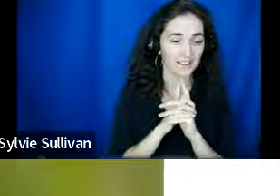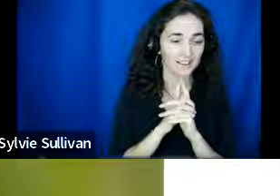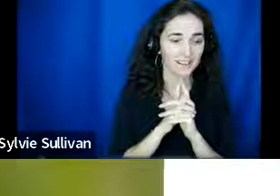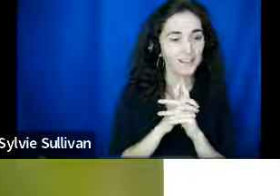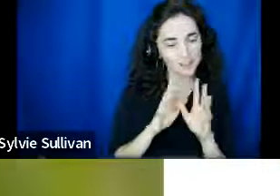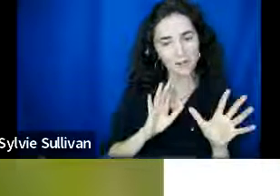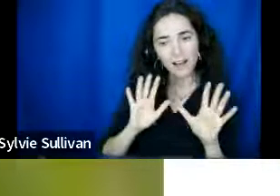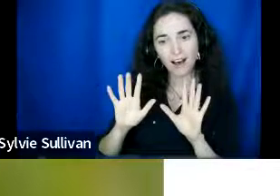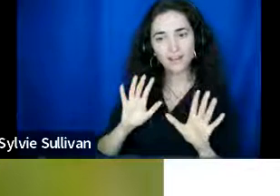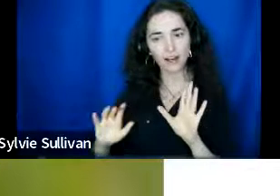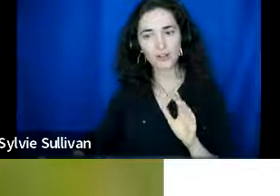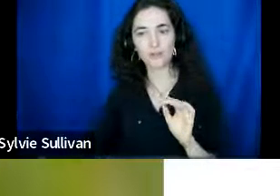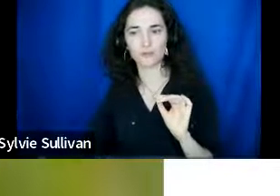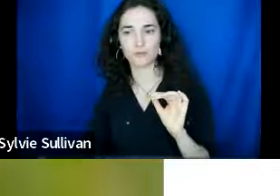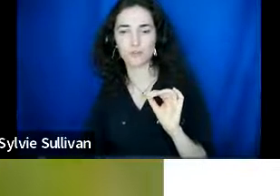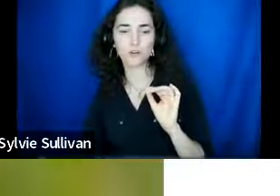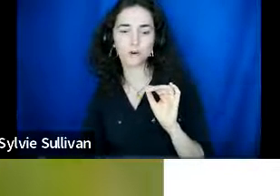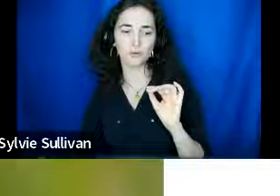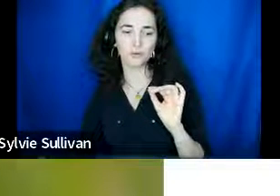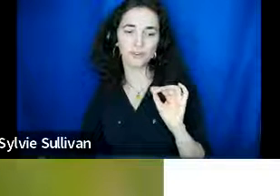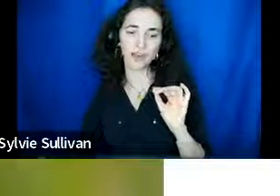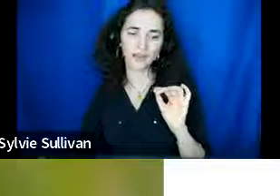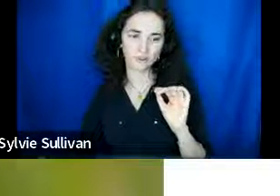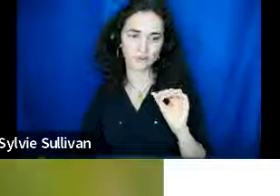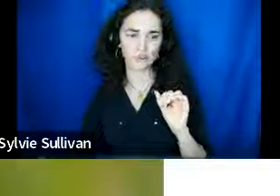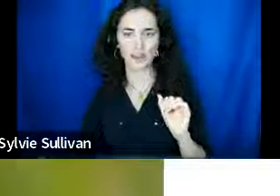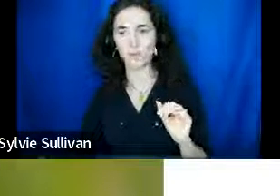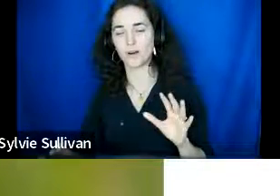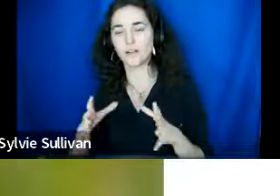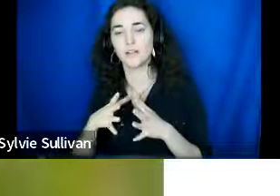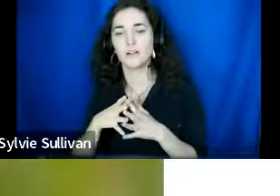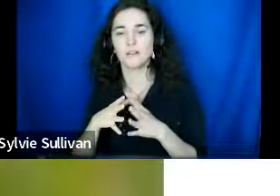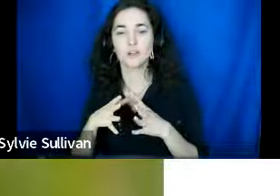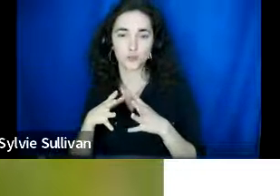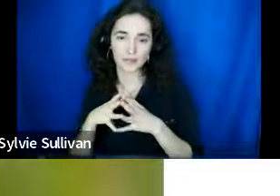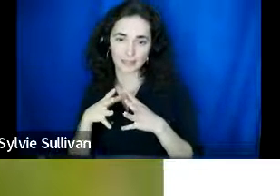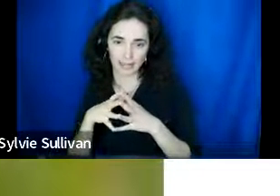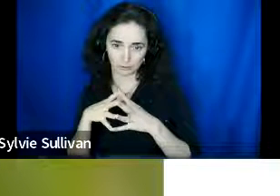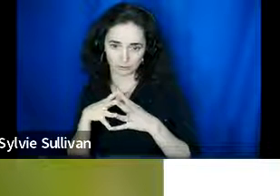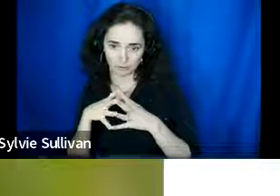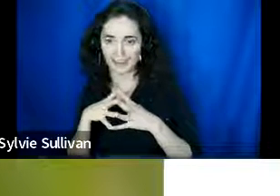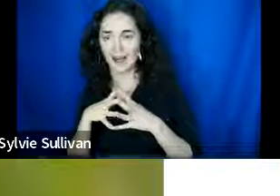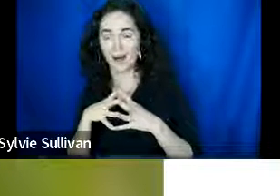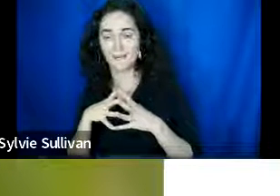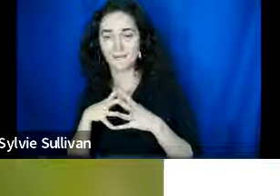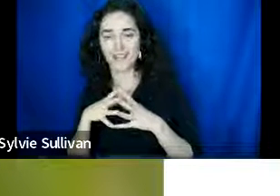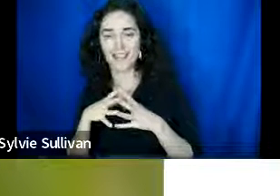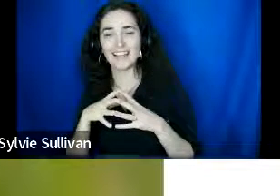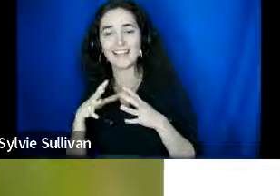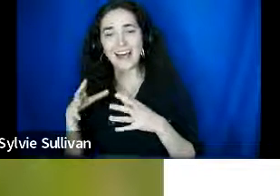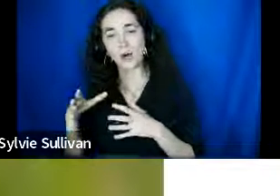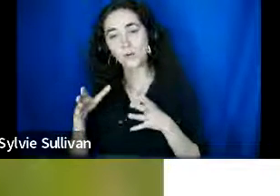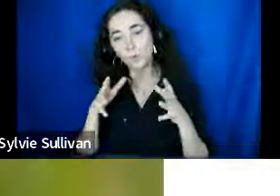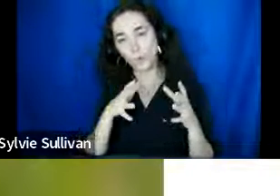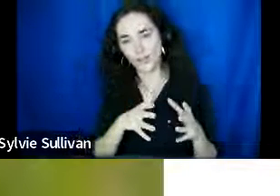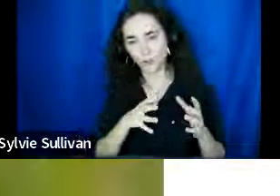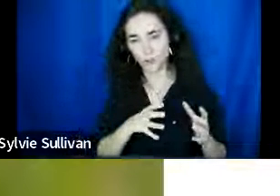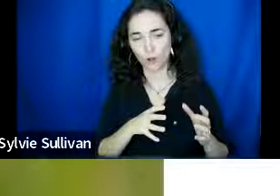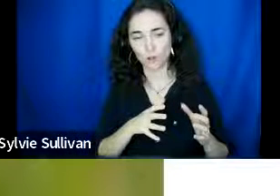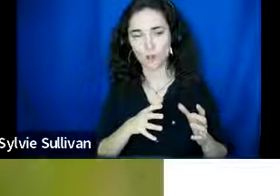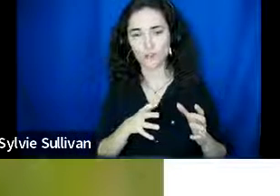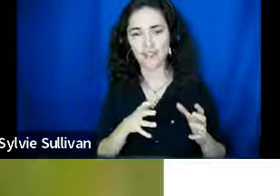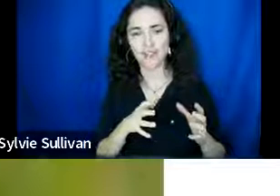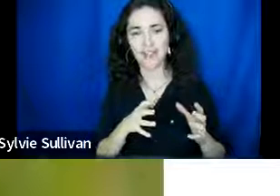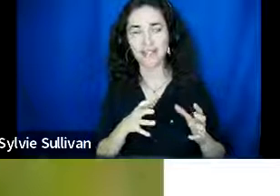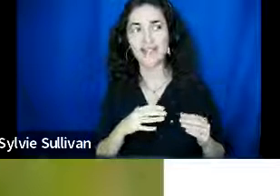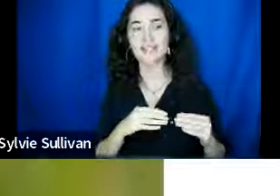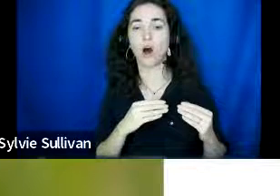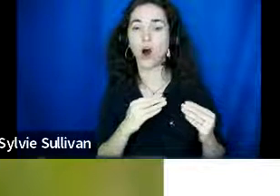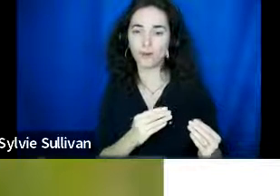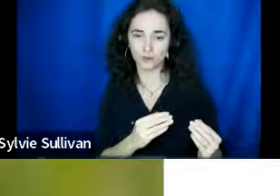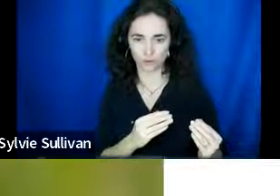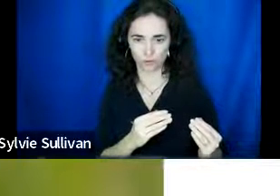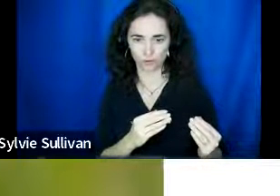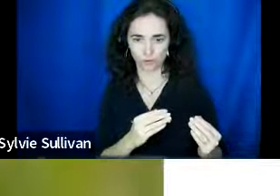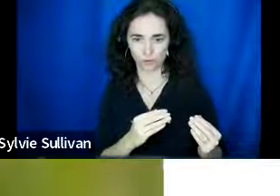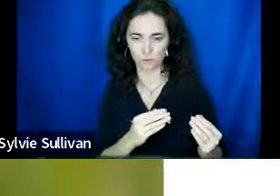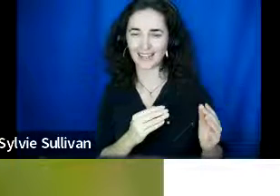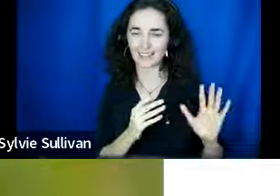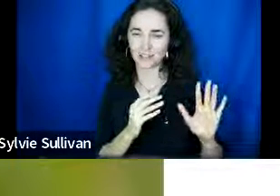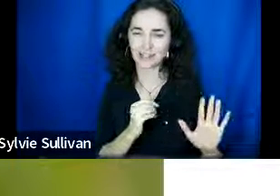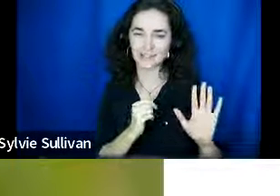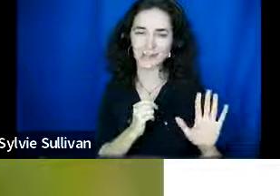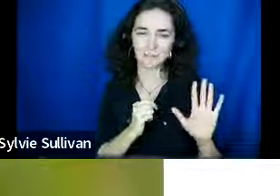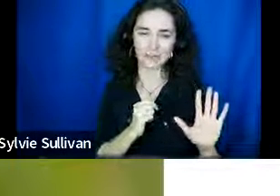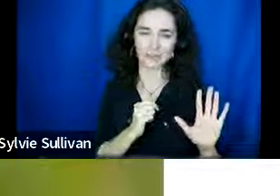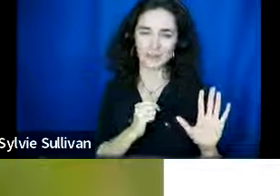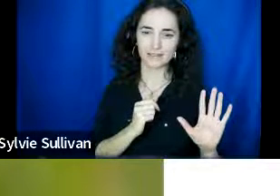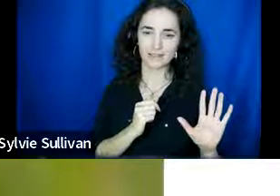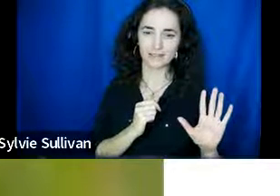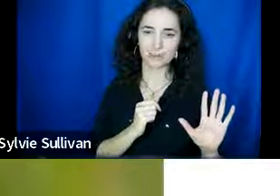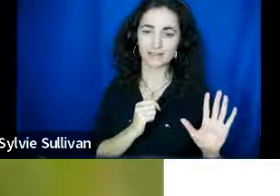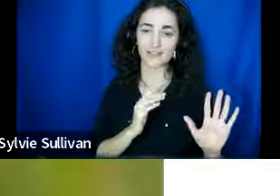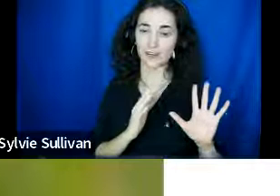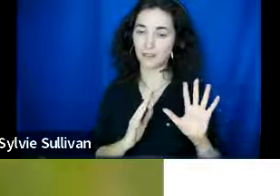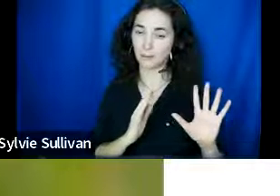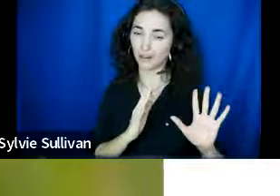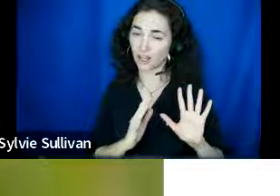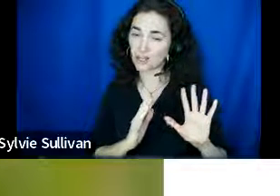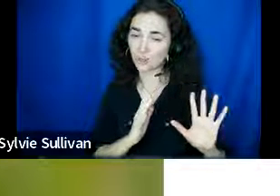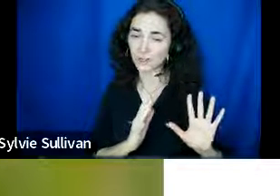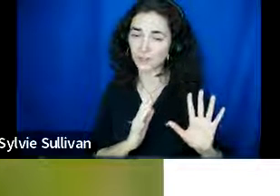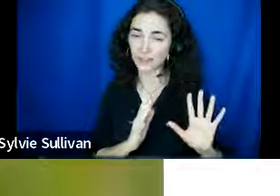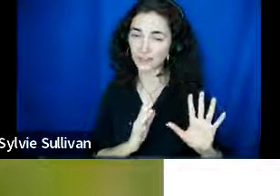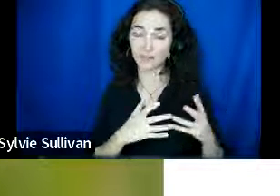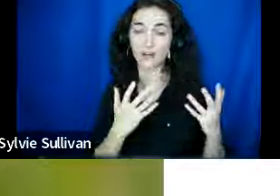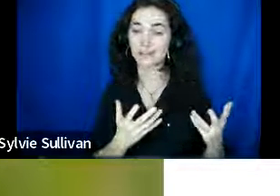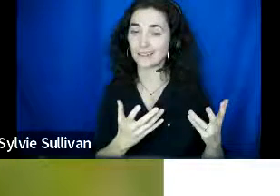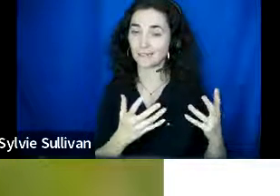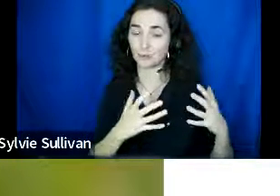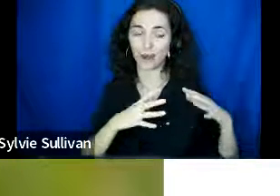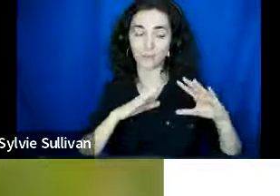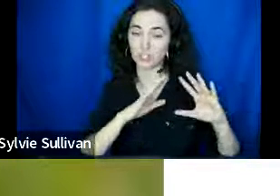Okay, So a lot of "trues" so the answer to that one-- the jury is still out in our Western culture. It is often true, but that doesn't actually mean that there's necessarily a biological reason for that and frankly I